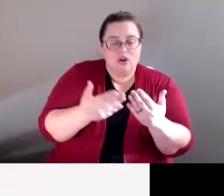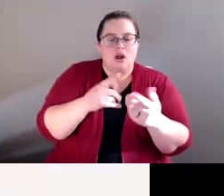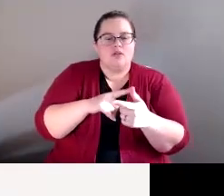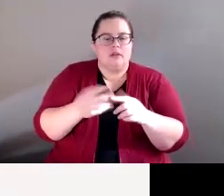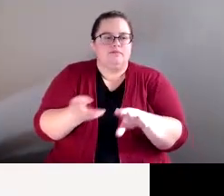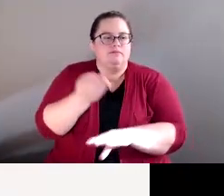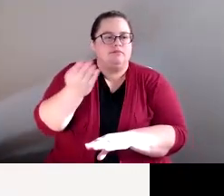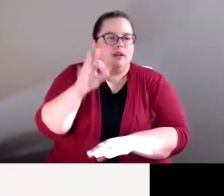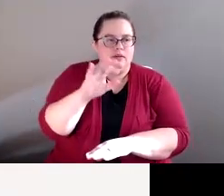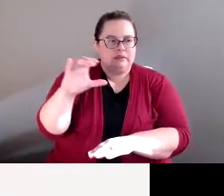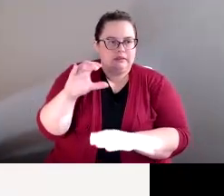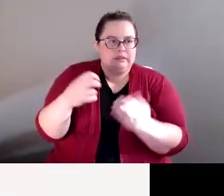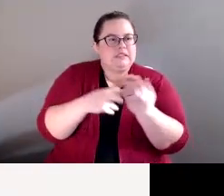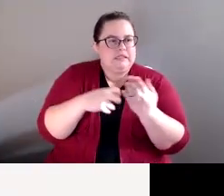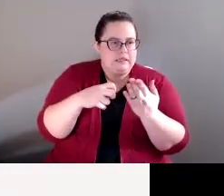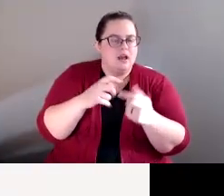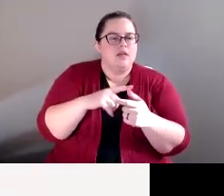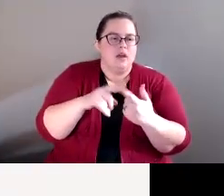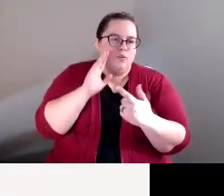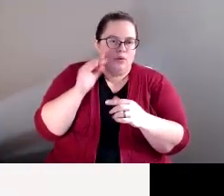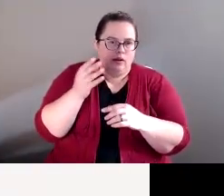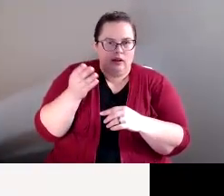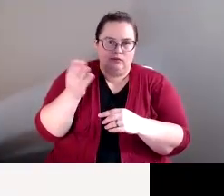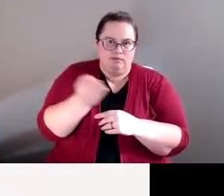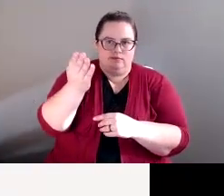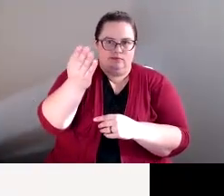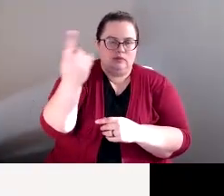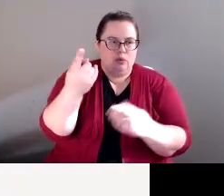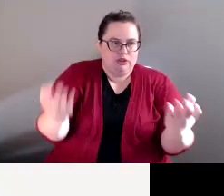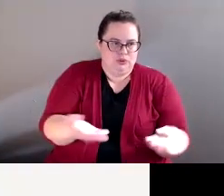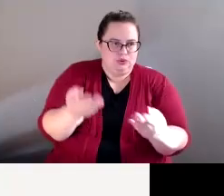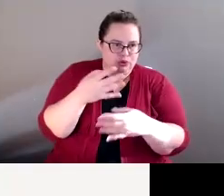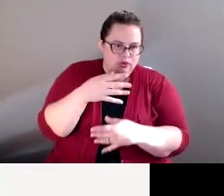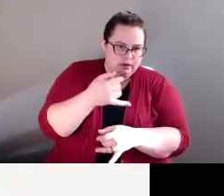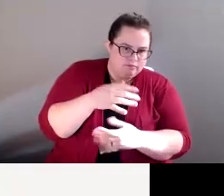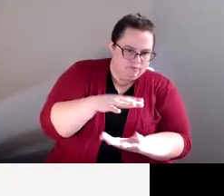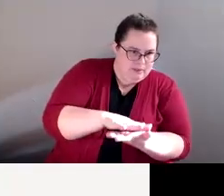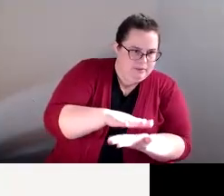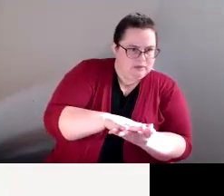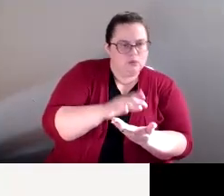so that it goes directly to someone here on campus or in the district here.